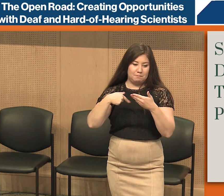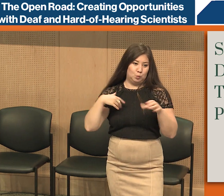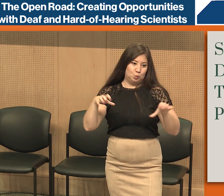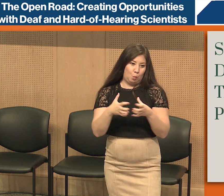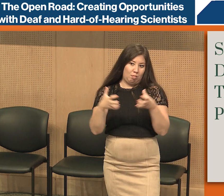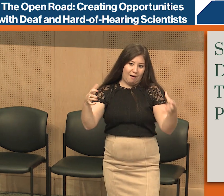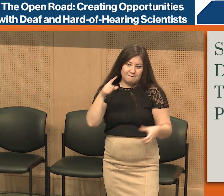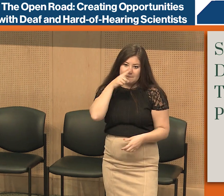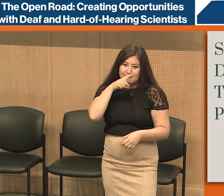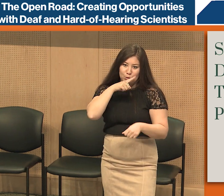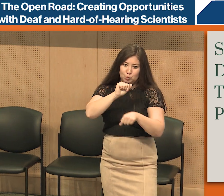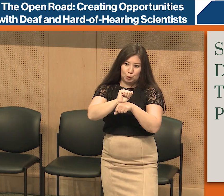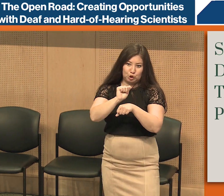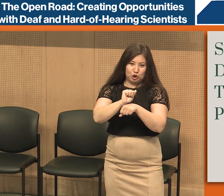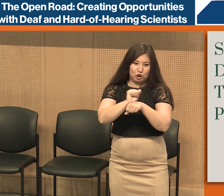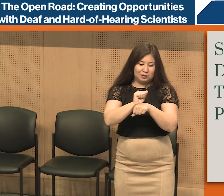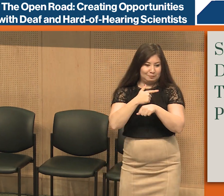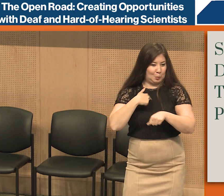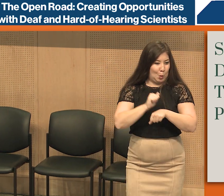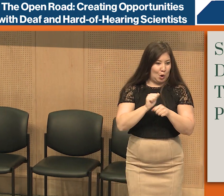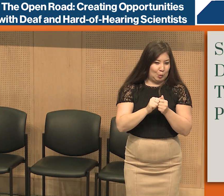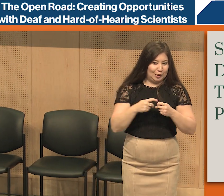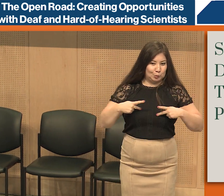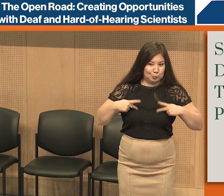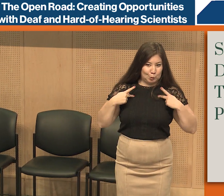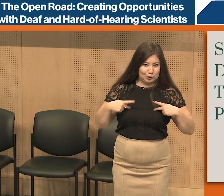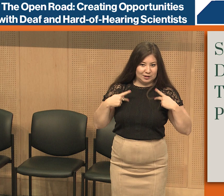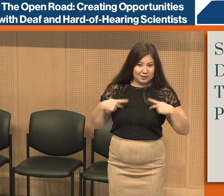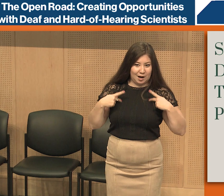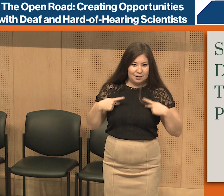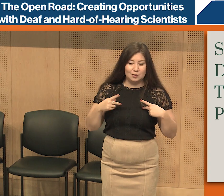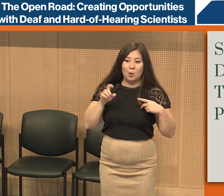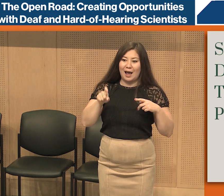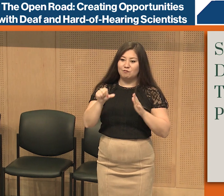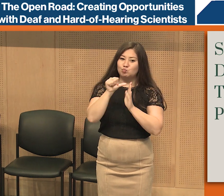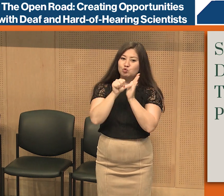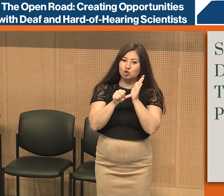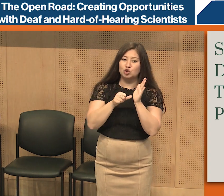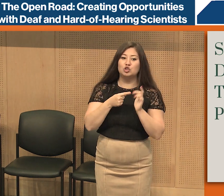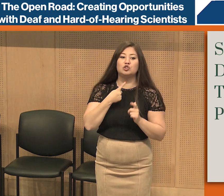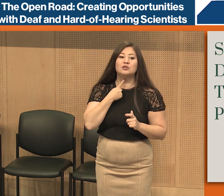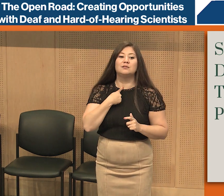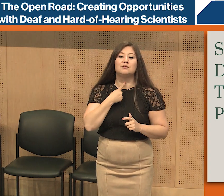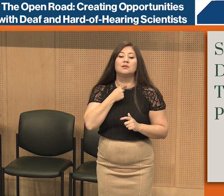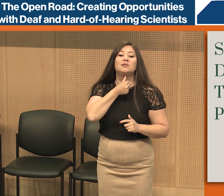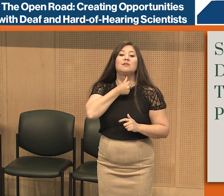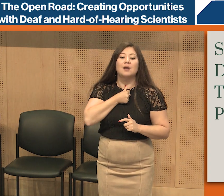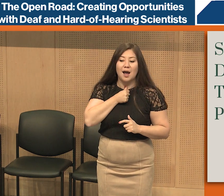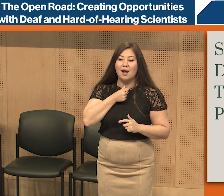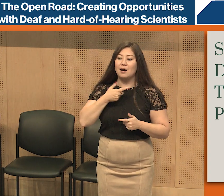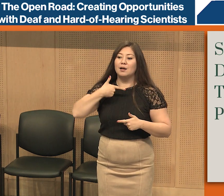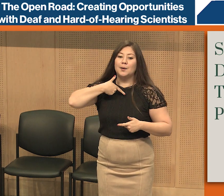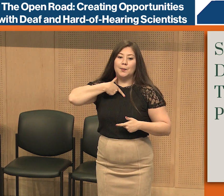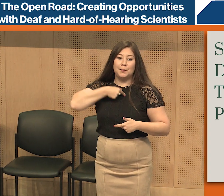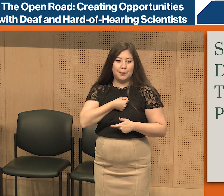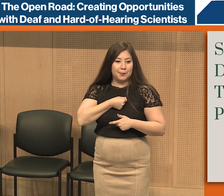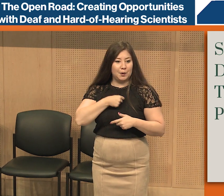In my PhD studies, I had to do a lot of mouse dissection because I was interested in the lung biology,